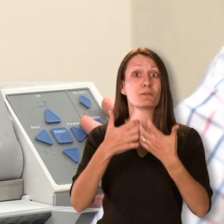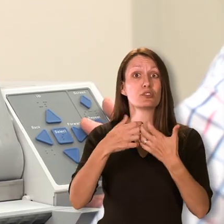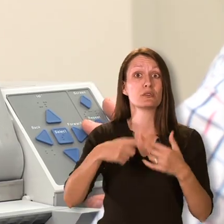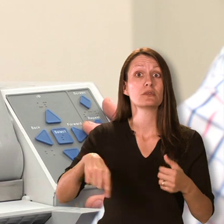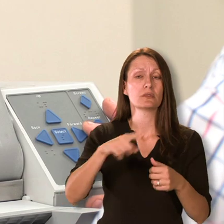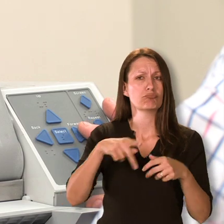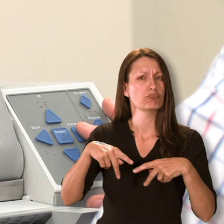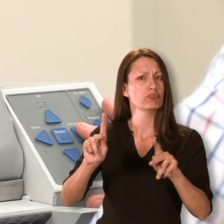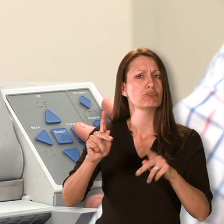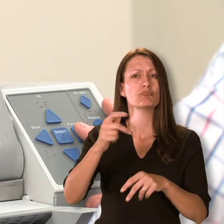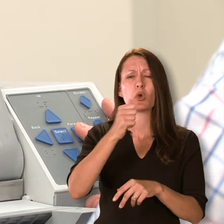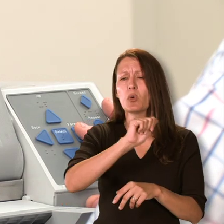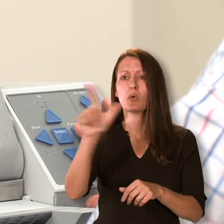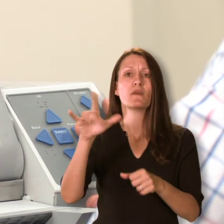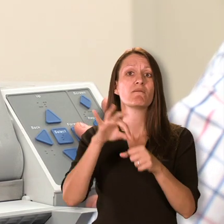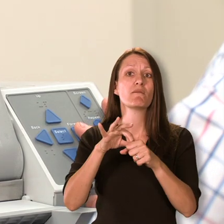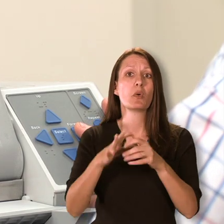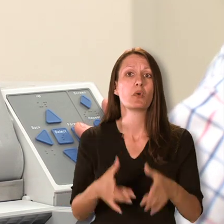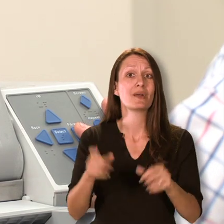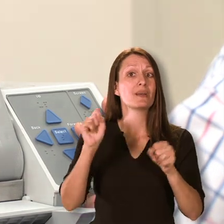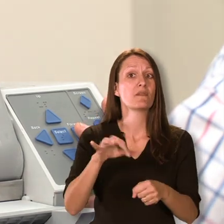The AutoMark machines allow every voter the chance